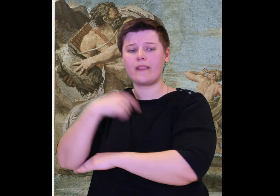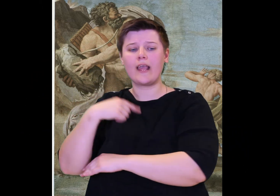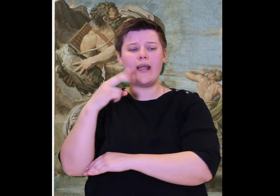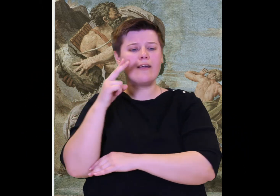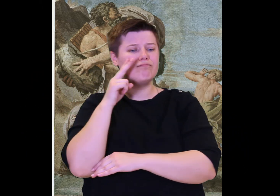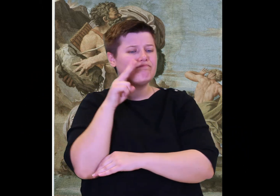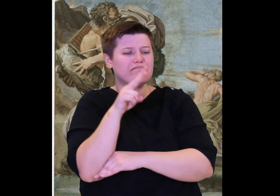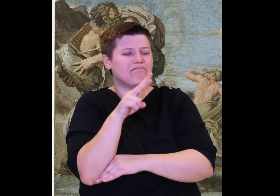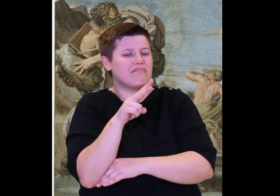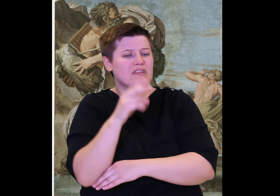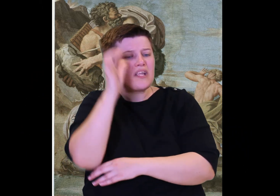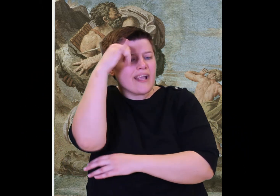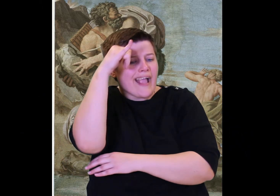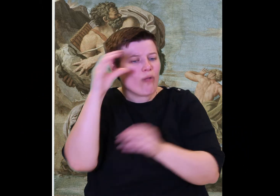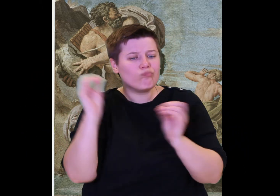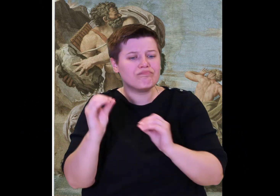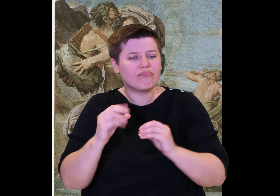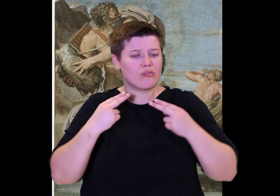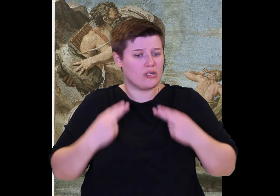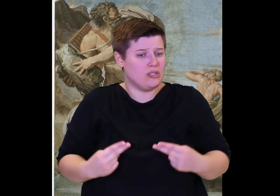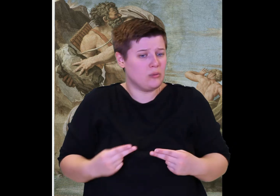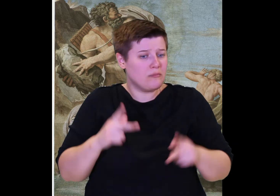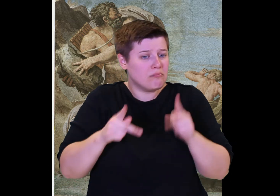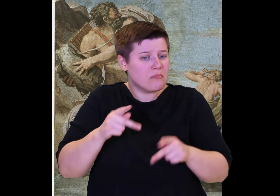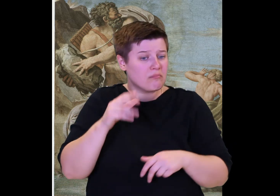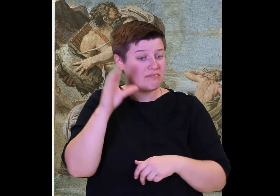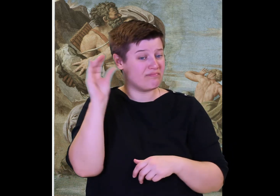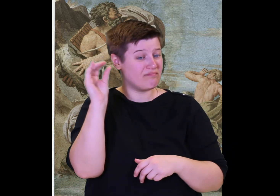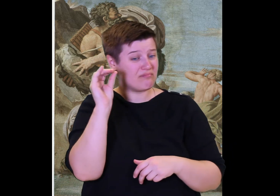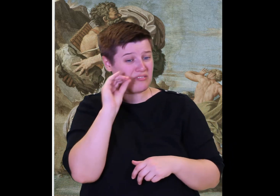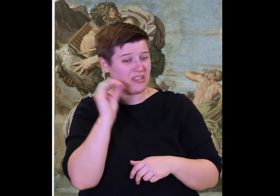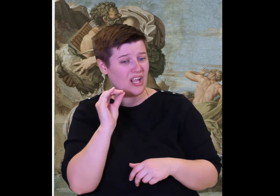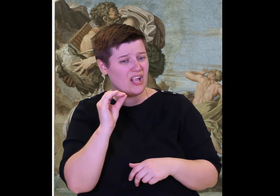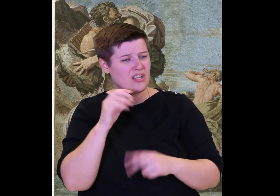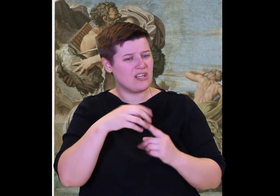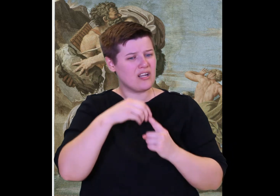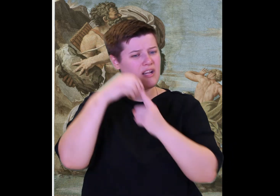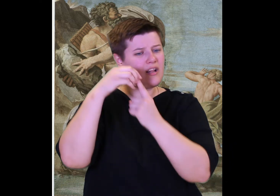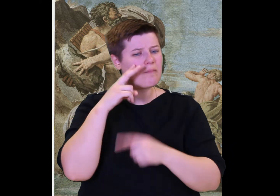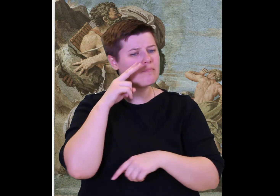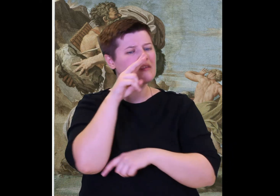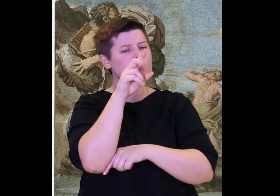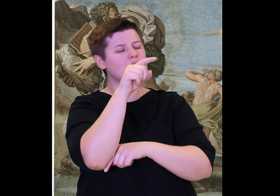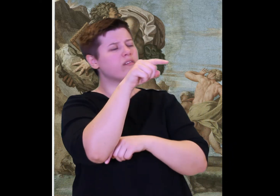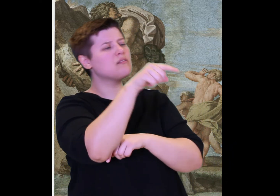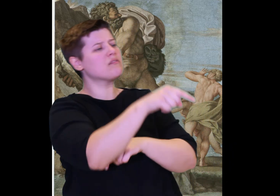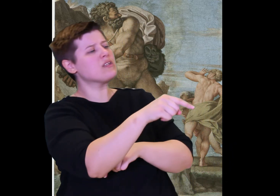outside the harbor, fastening the cables to a rock a way away.